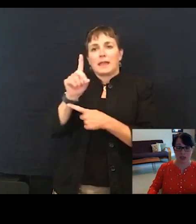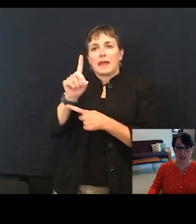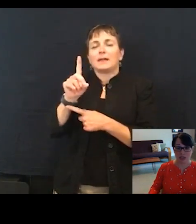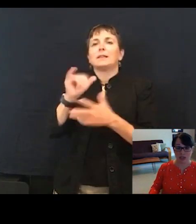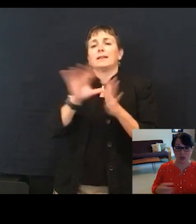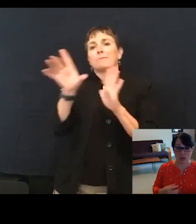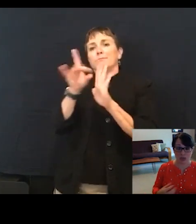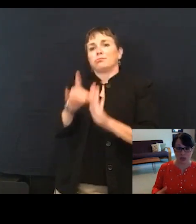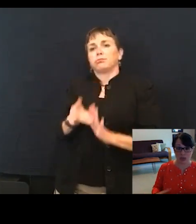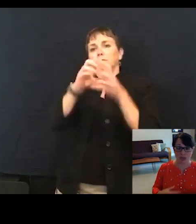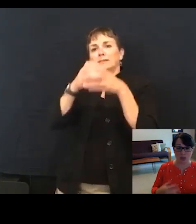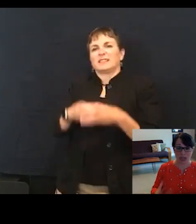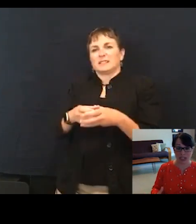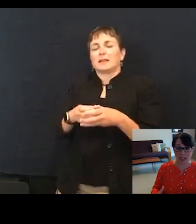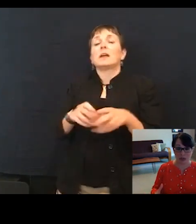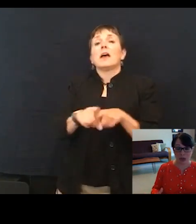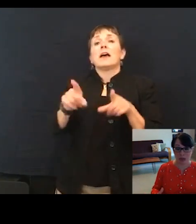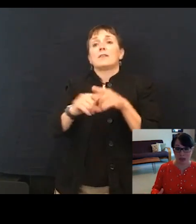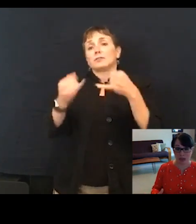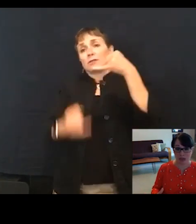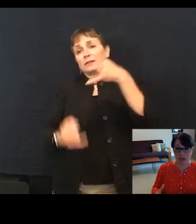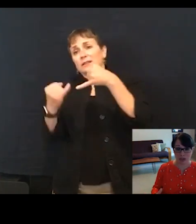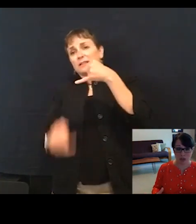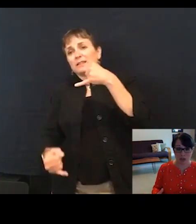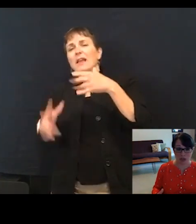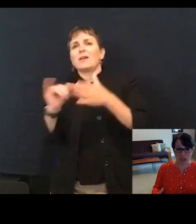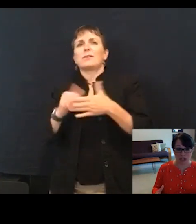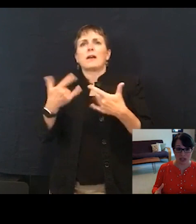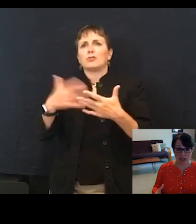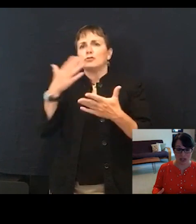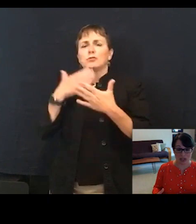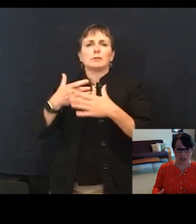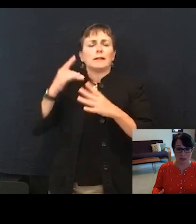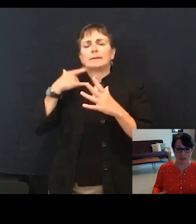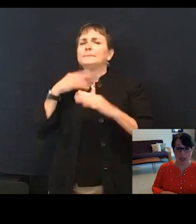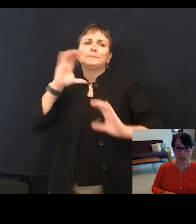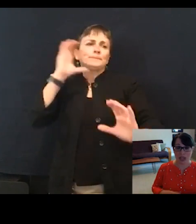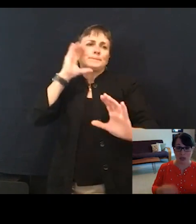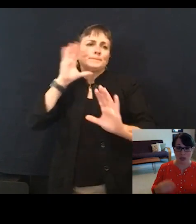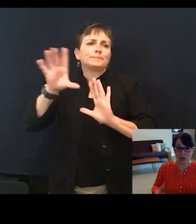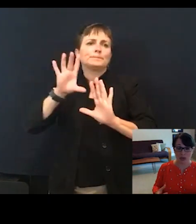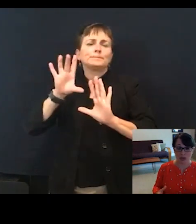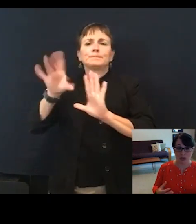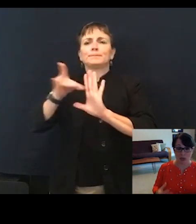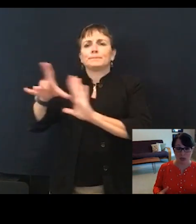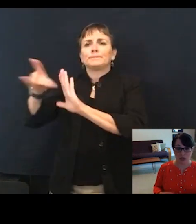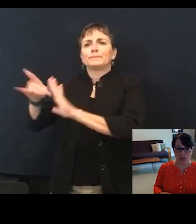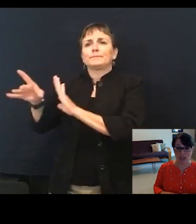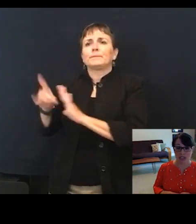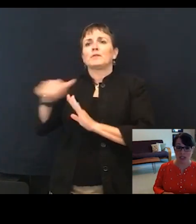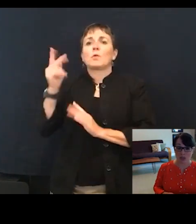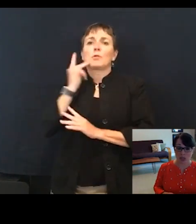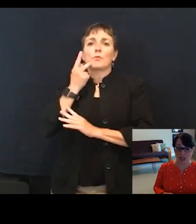good at binding and grabbing onto other proteins in the cell. And we know that this protein is expressed